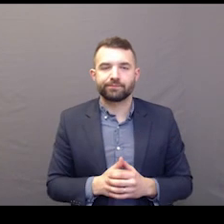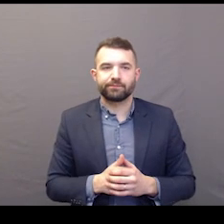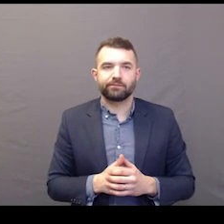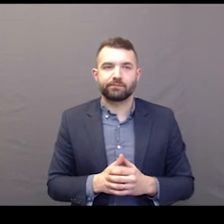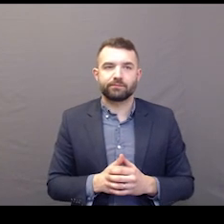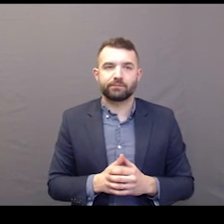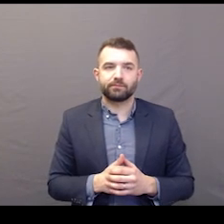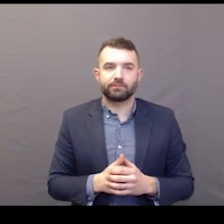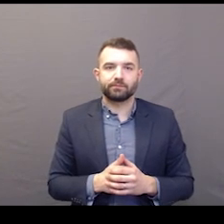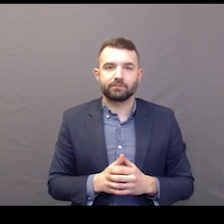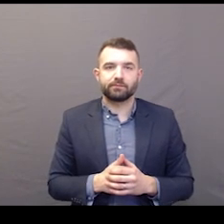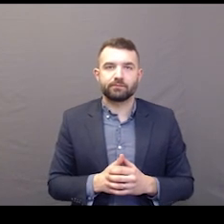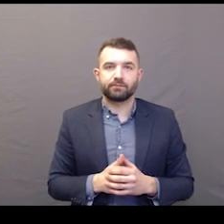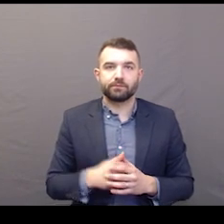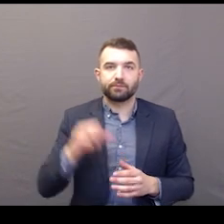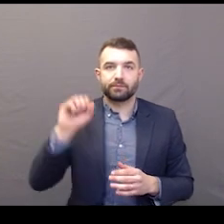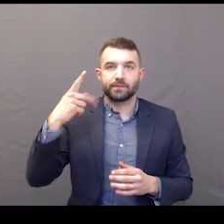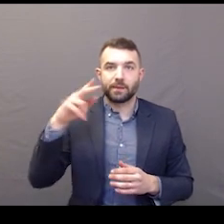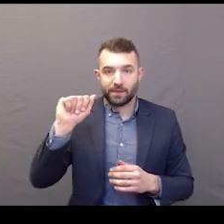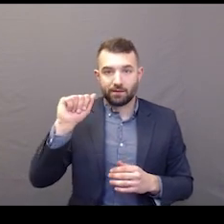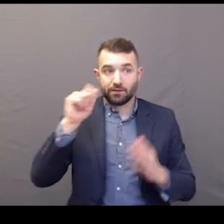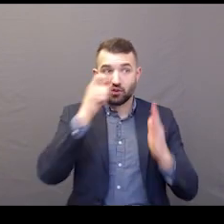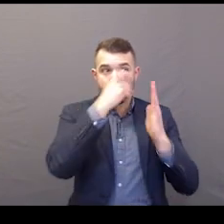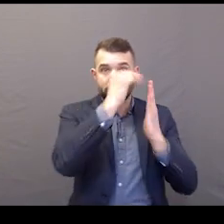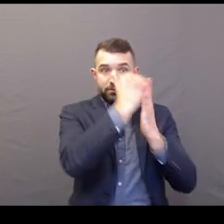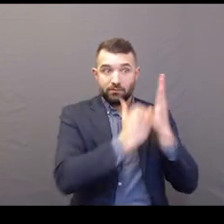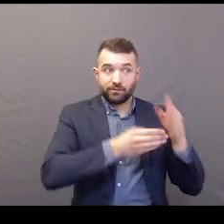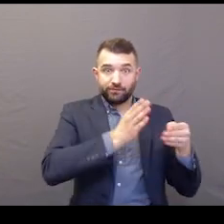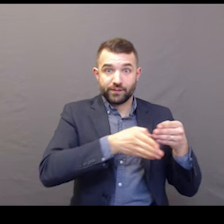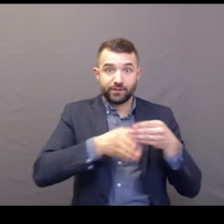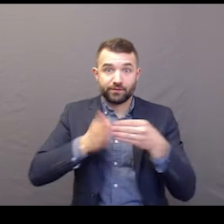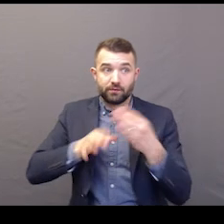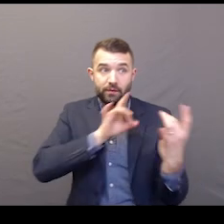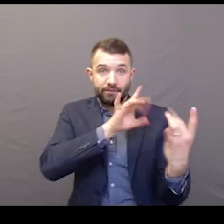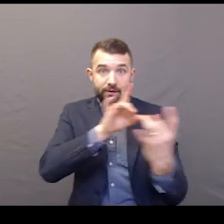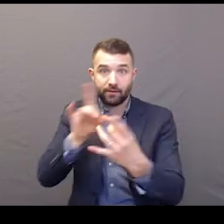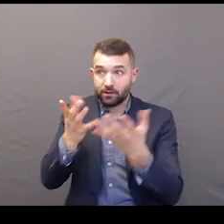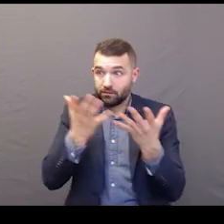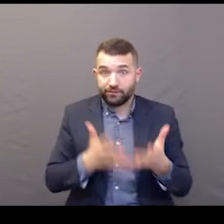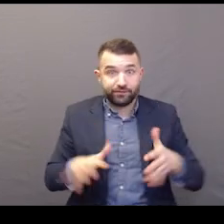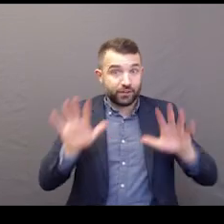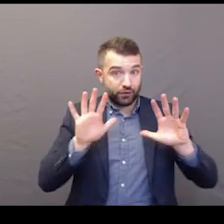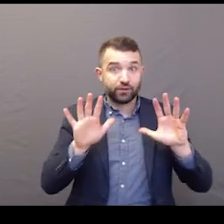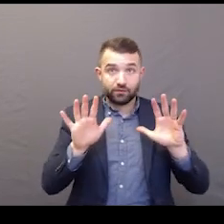After completing the SEPA Checklist and comment period later this spring, the project team will ask the Sound Transit Board